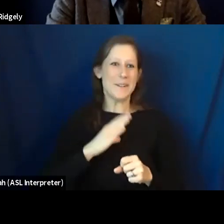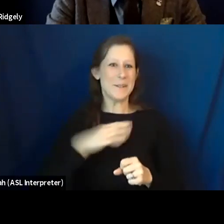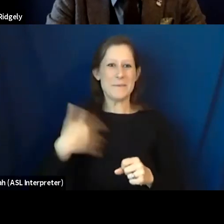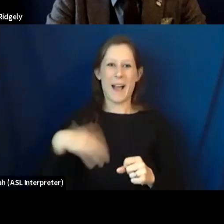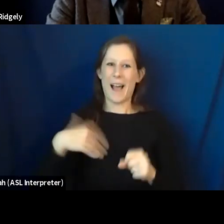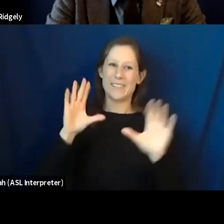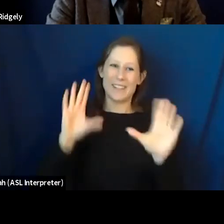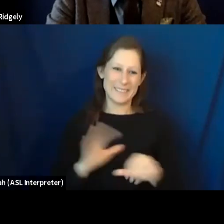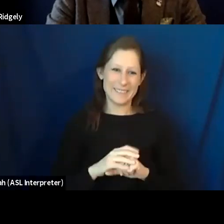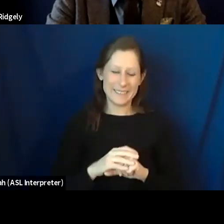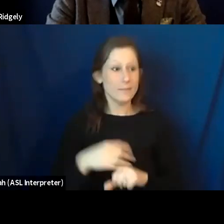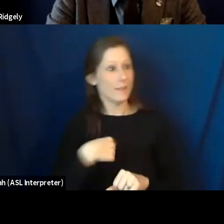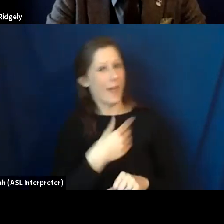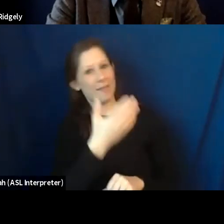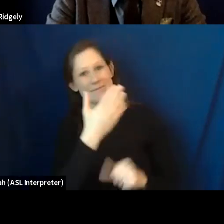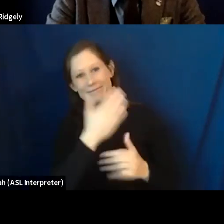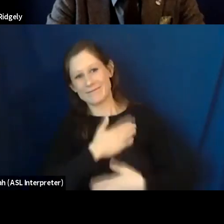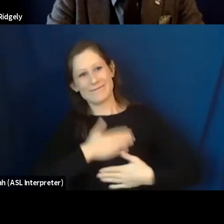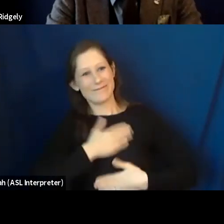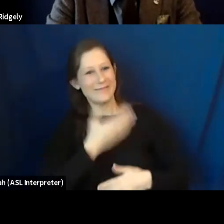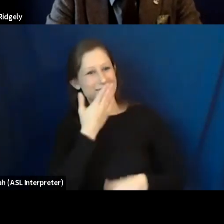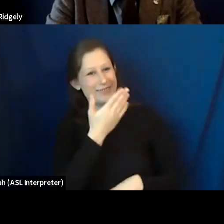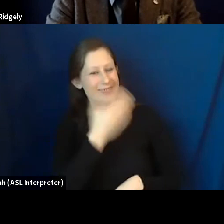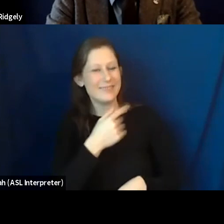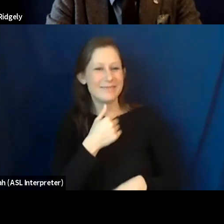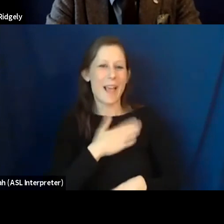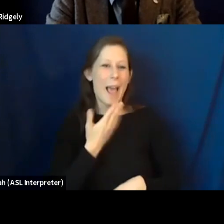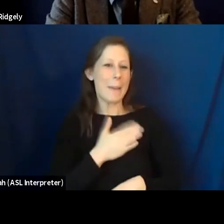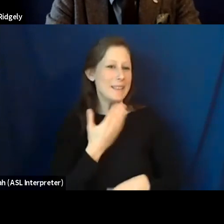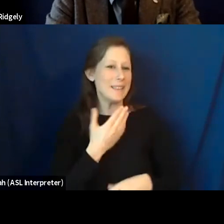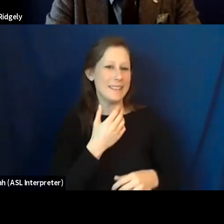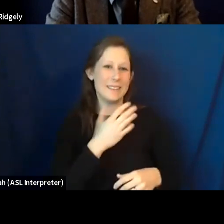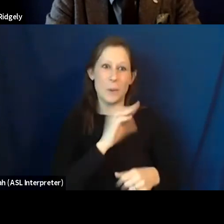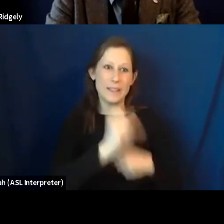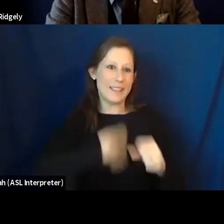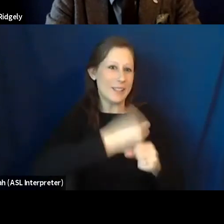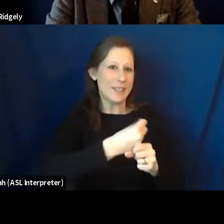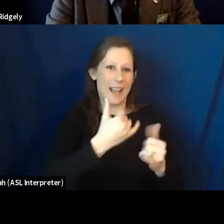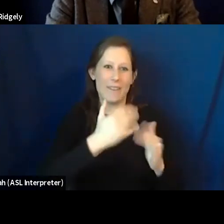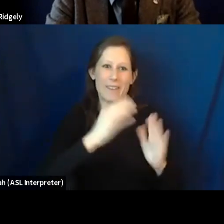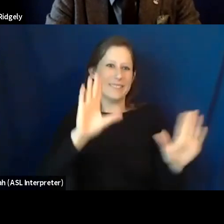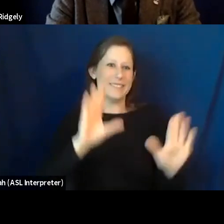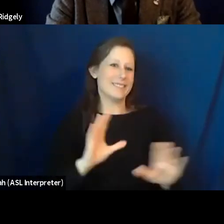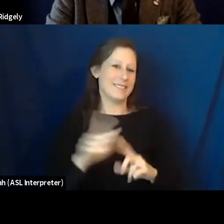i'm so glad i'm so glad that i made a major year